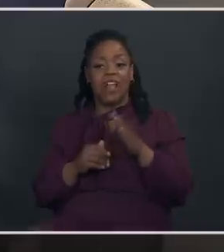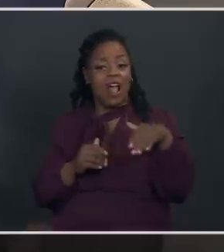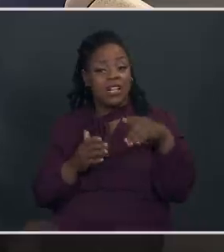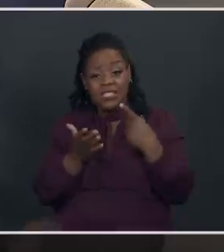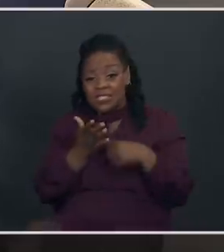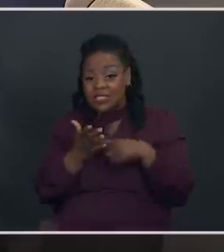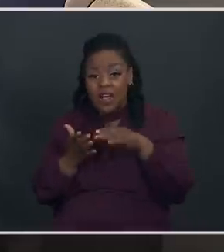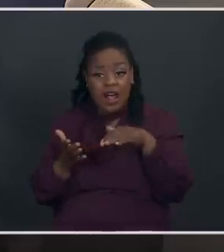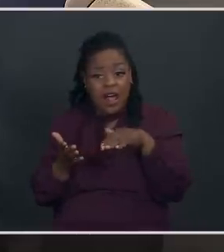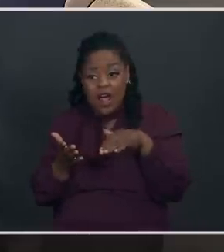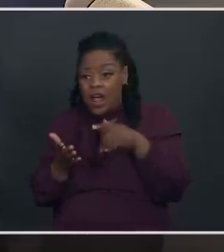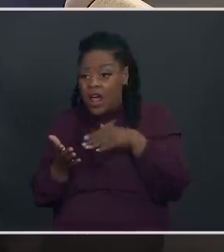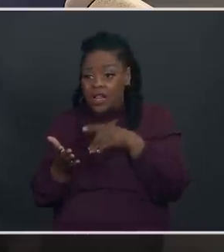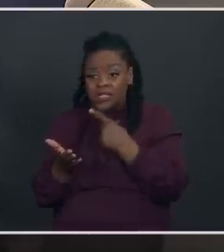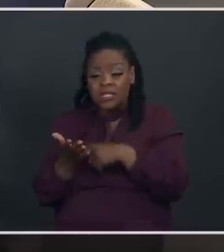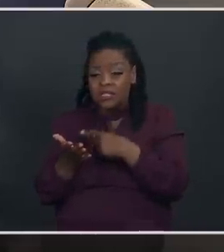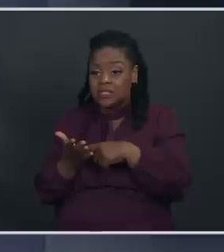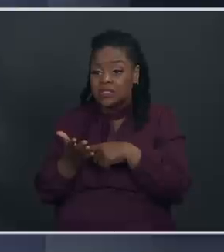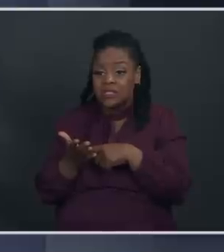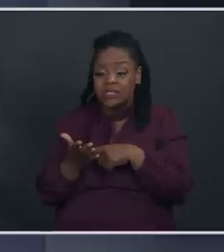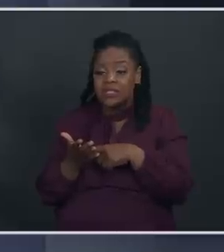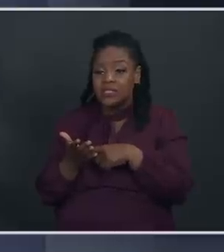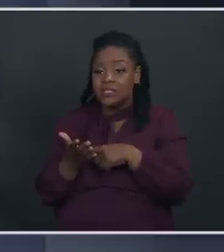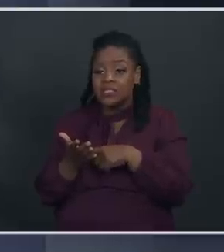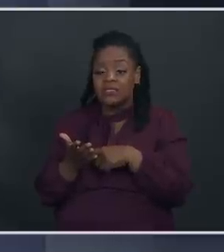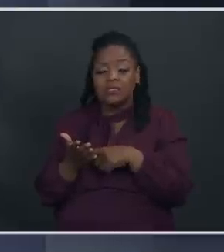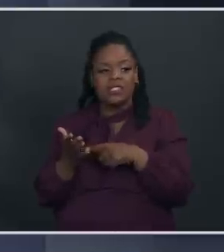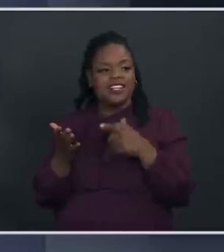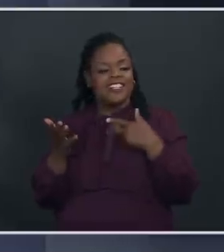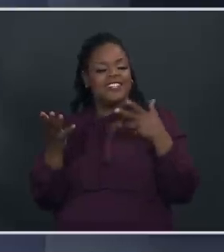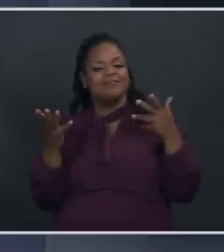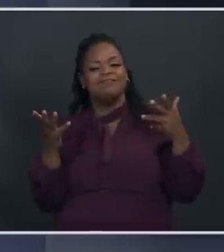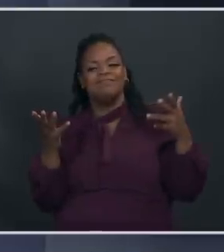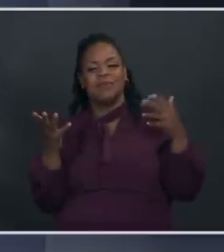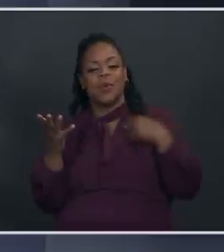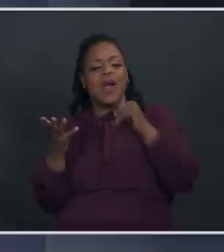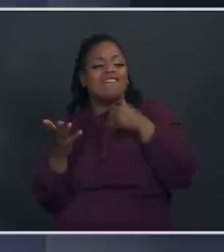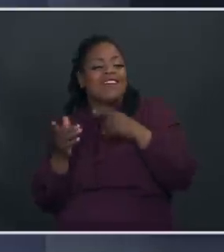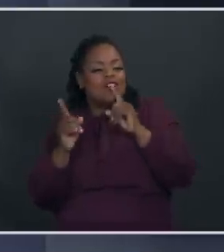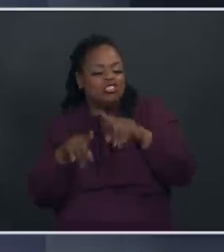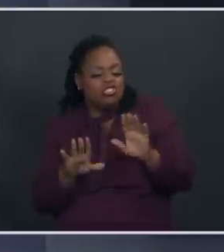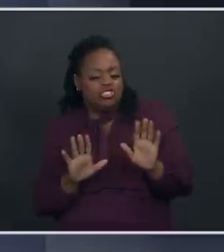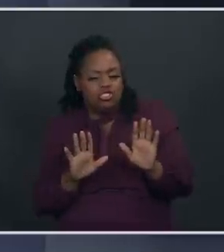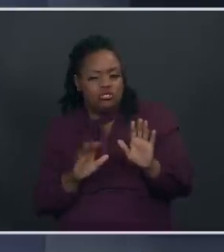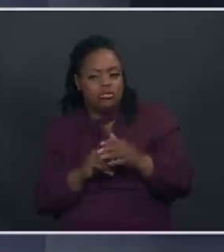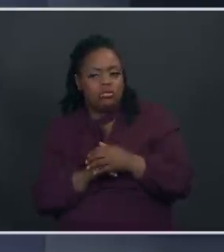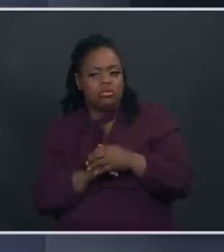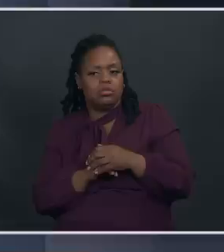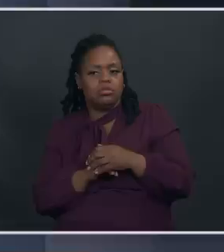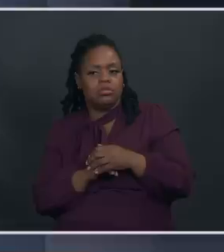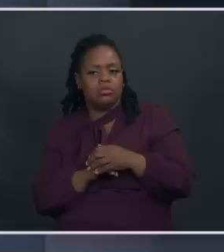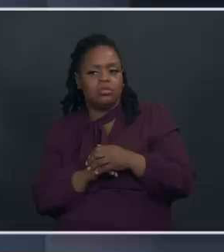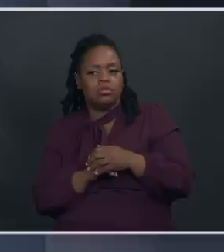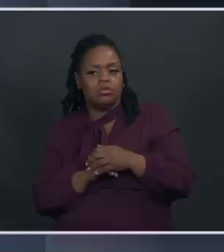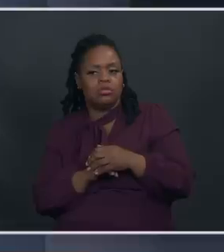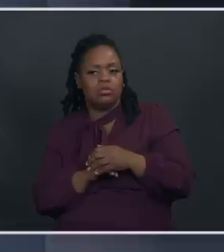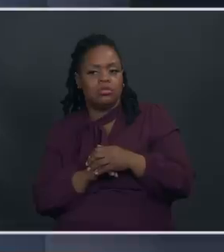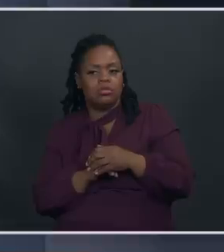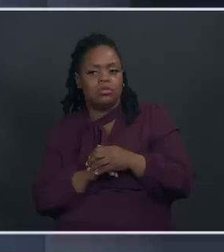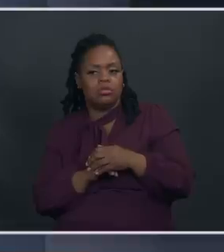on whether it would safely be able to go on yet? Ms. Psaki: I don't have anything more, other than -- I haven't had much on it, but I don't have anything more than I've had on other days on it. The Press: Japan is asking, so we asked.